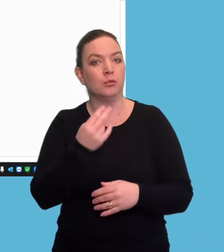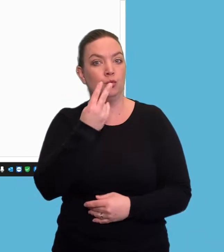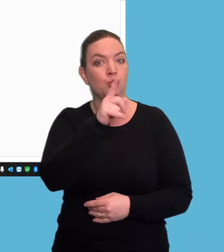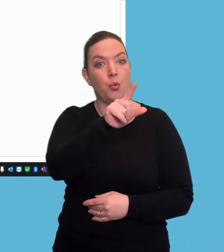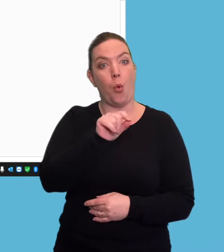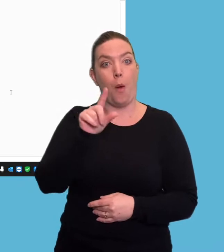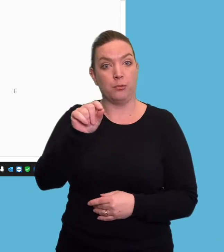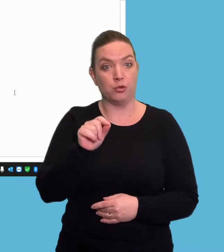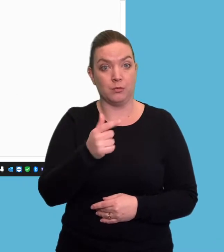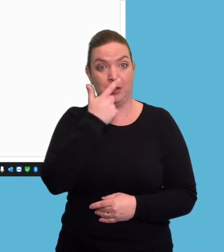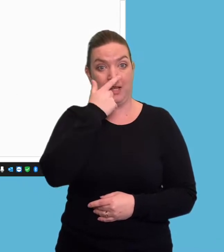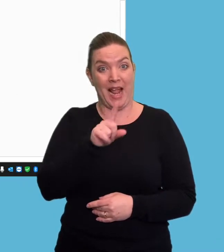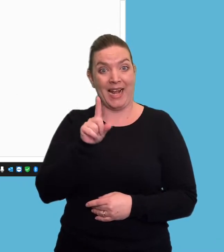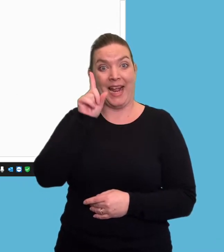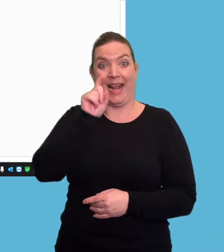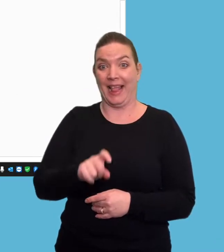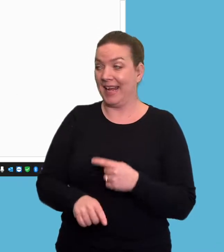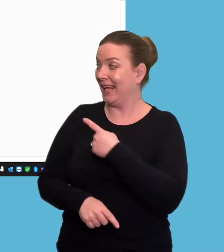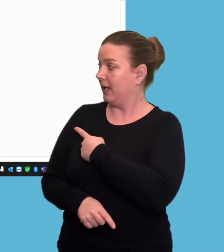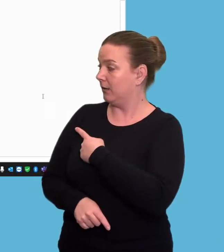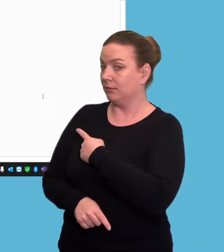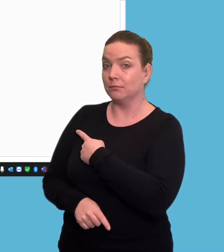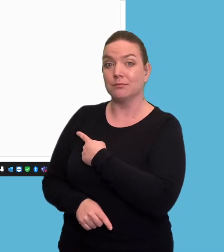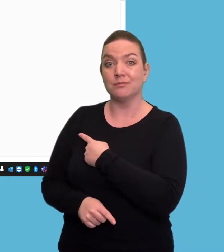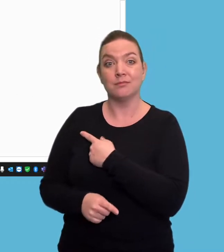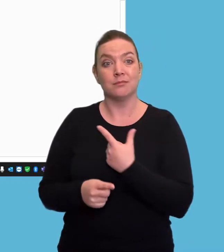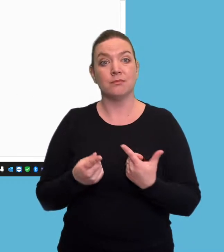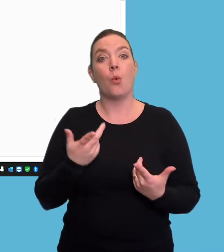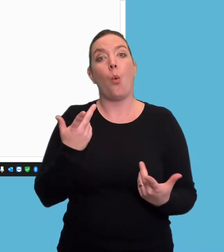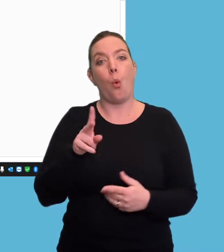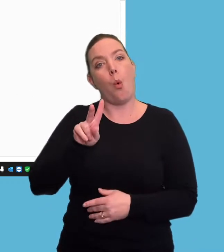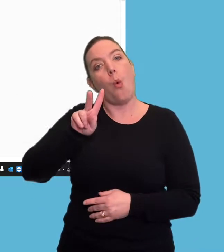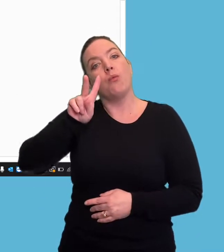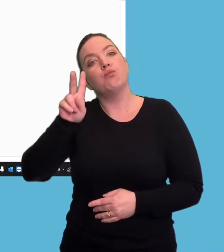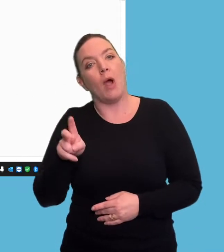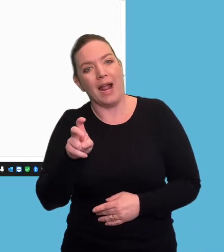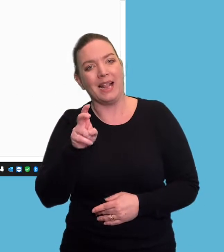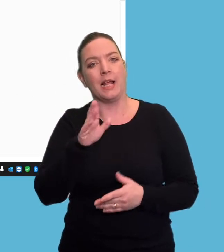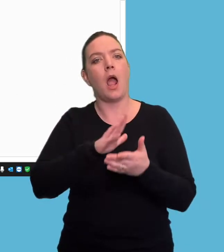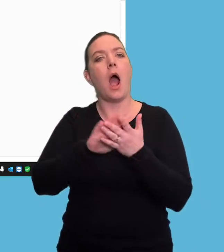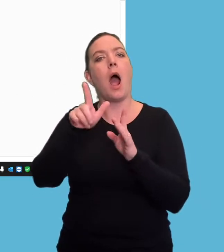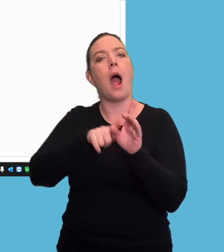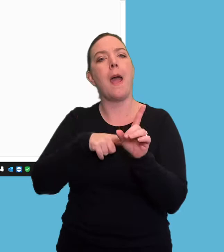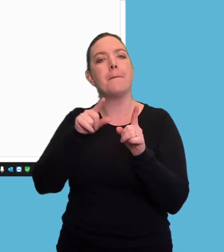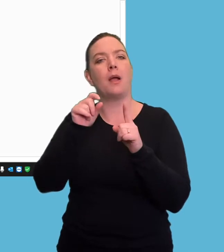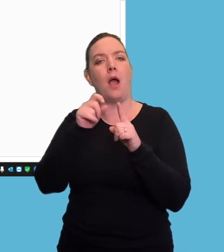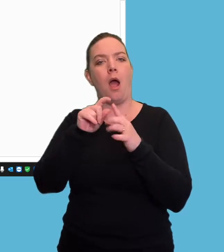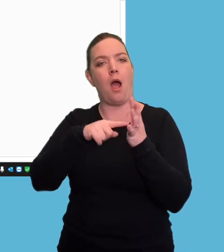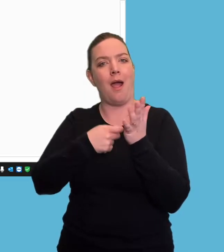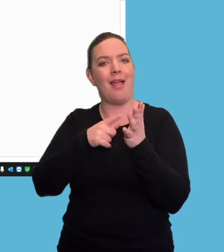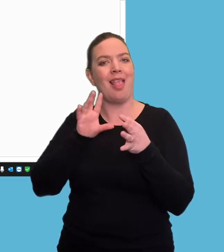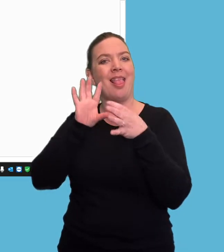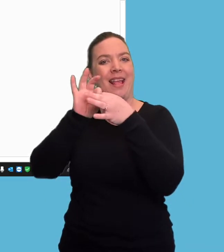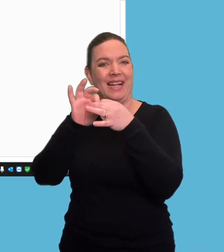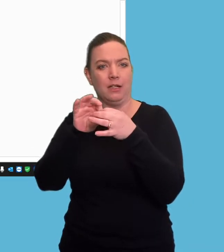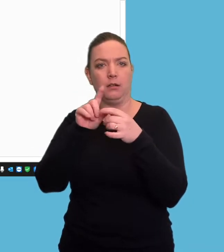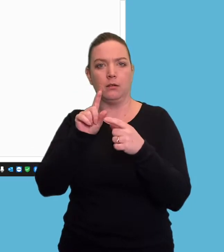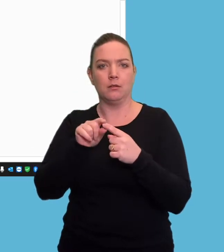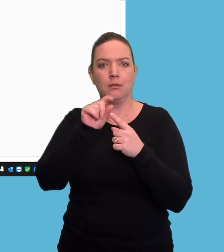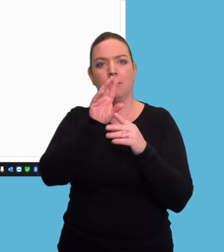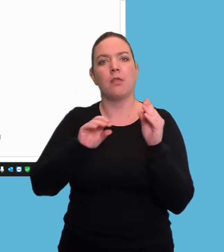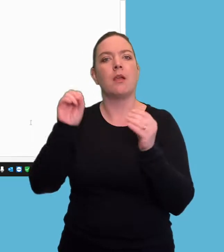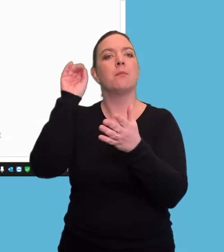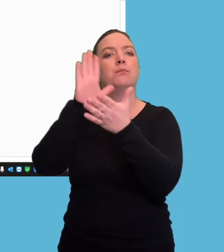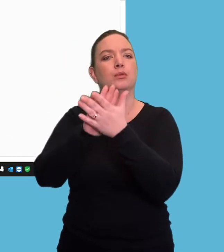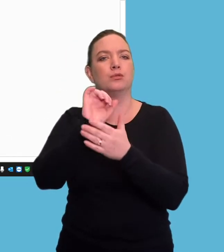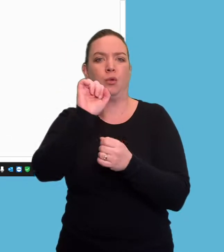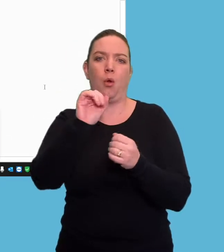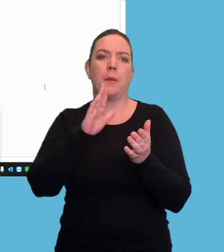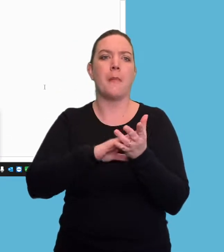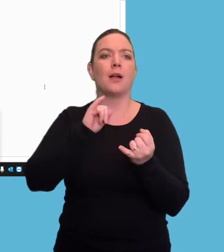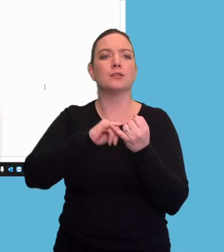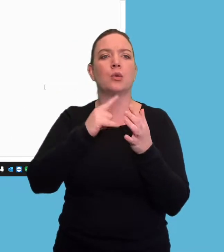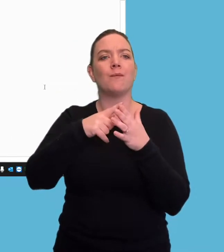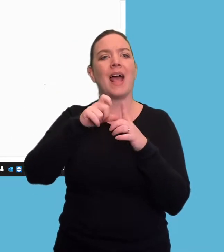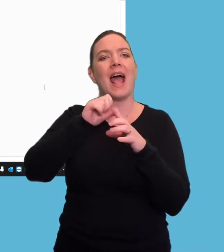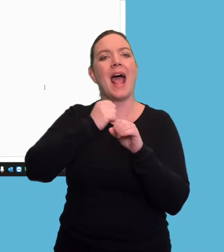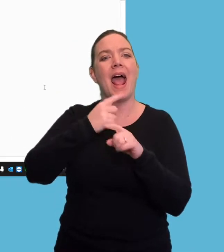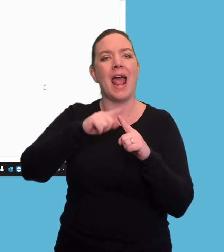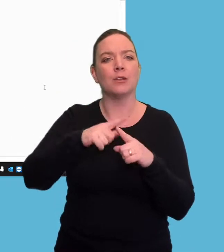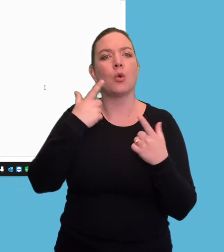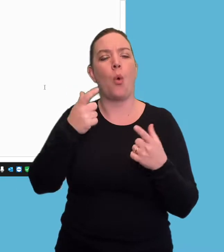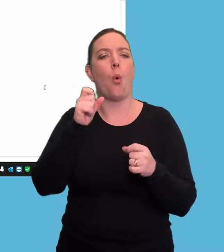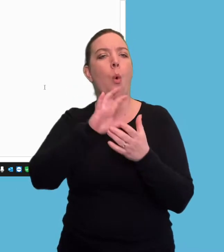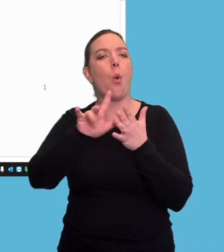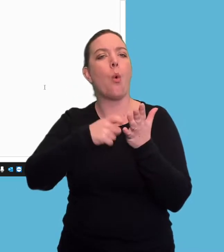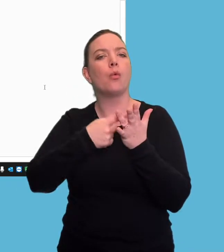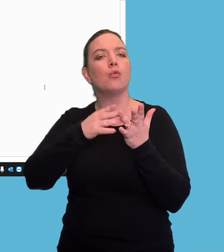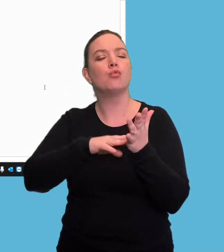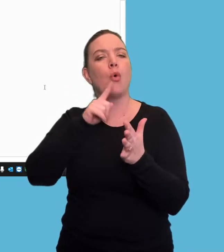You can either click or you can right click and copy the hyperlink and then paste it into a Microsoft Edge or Chrome browser.